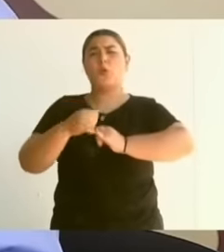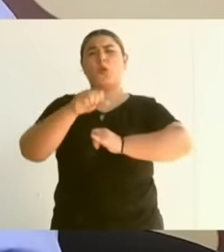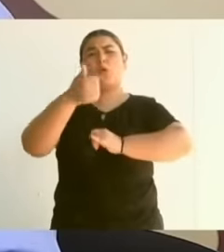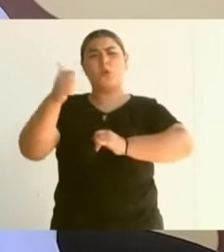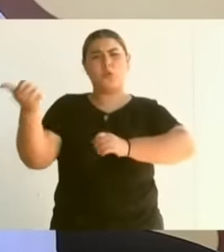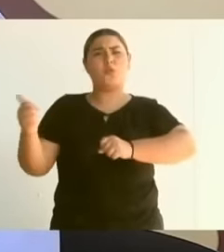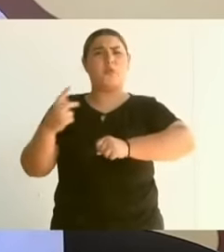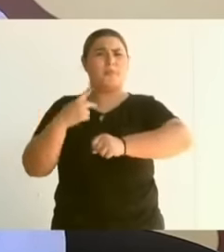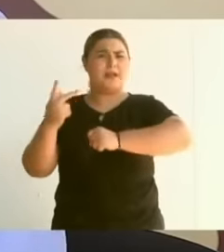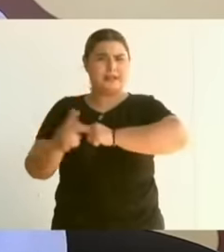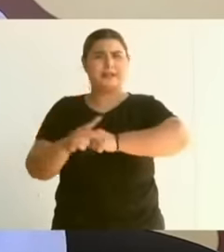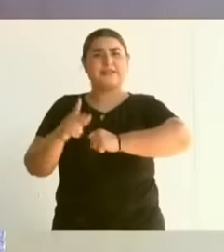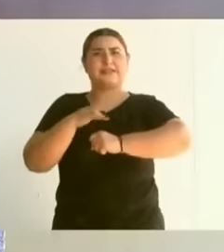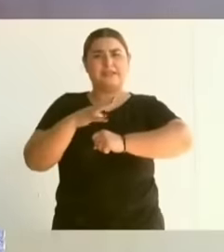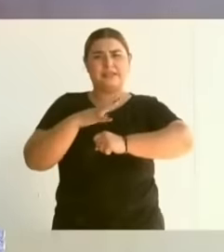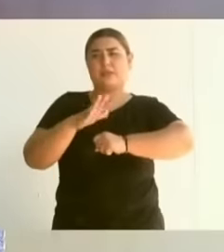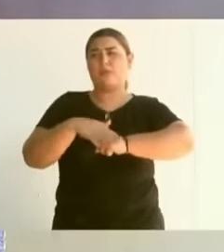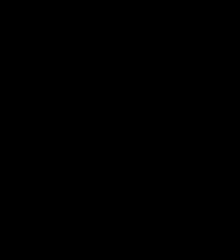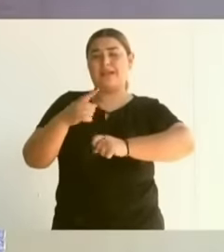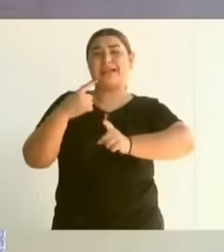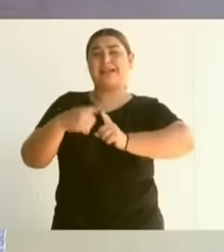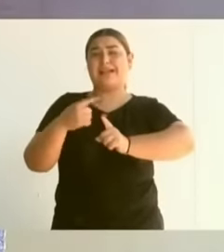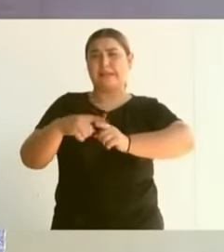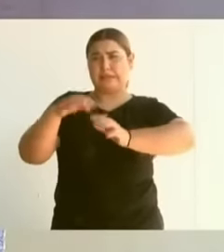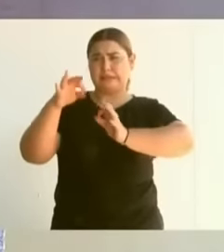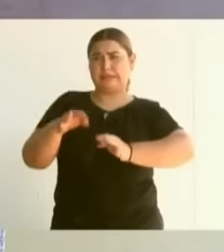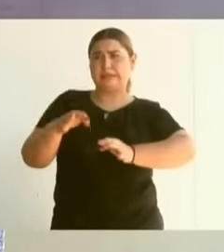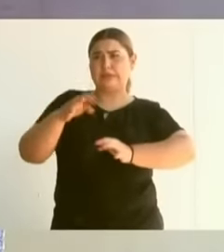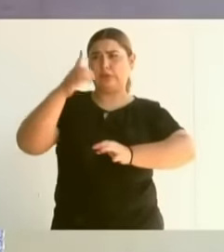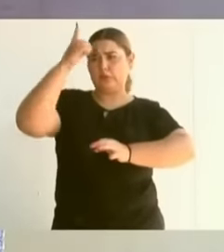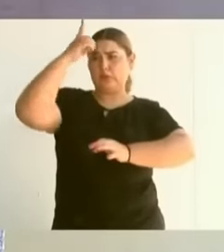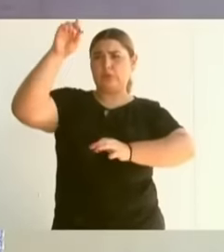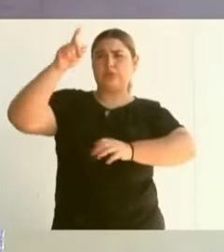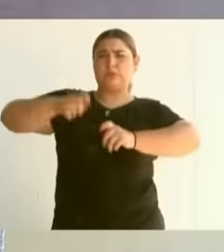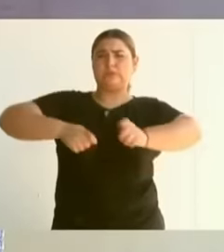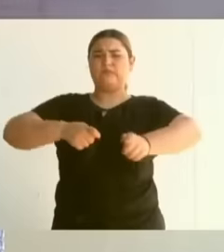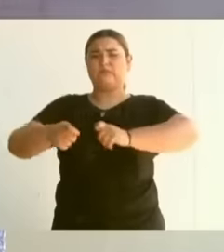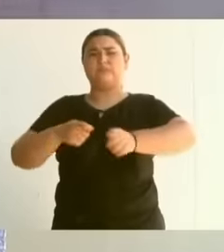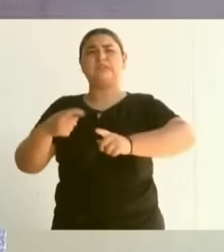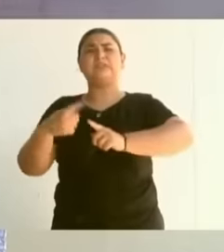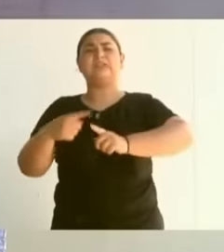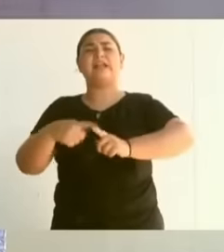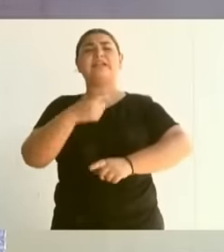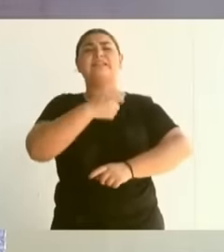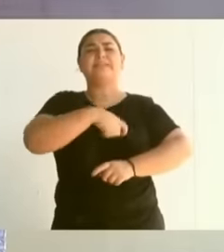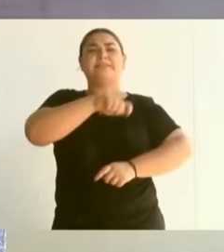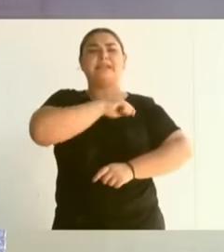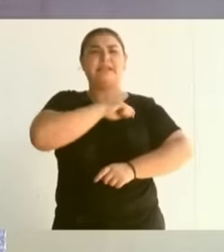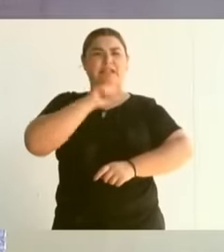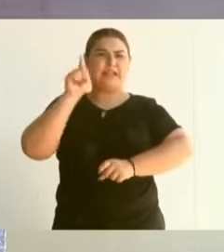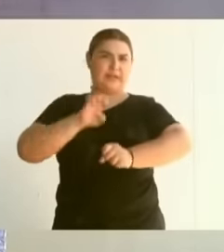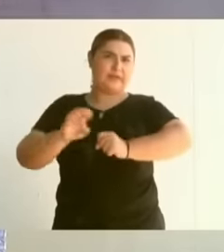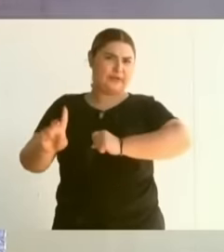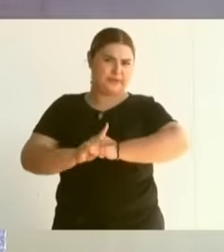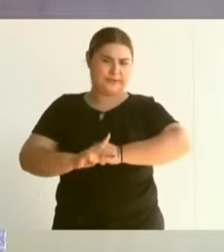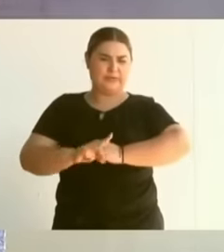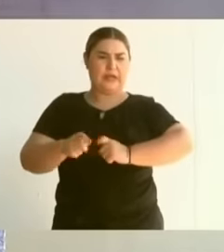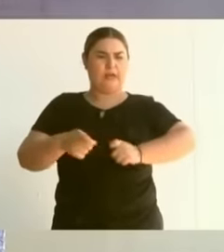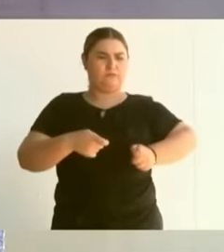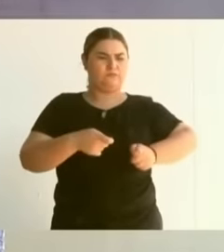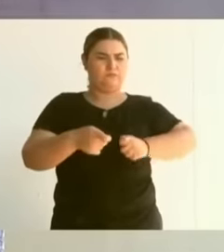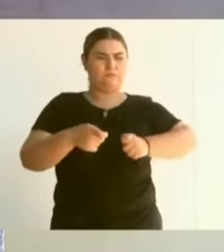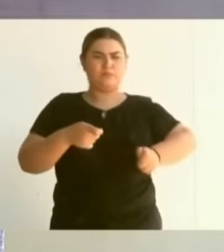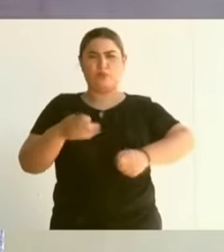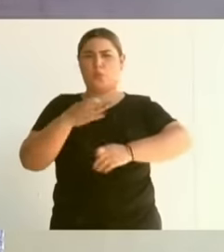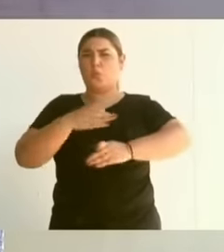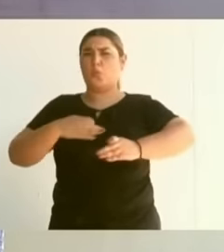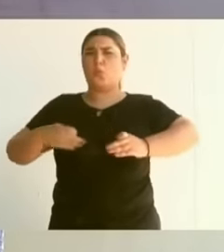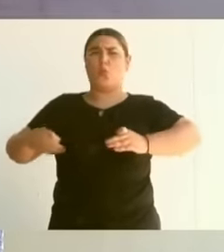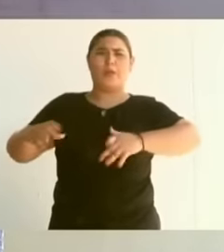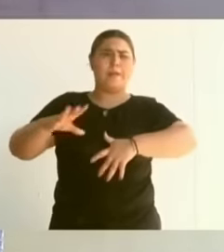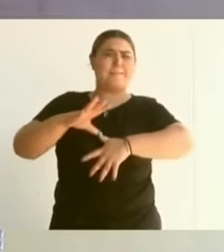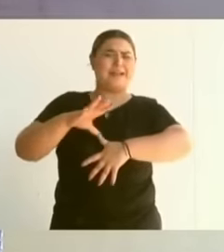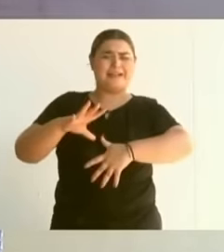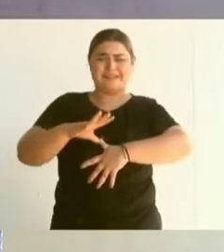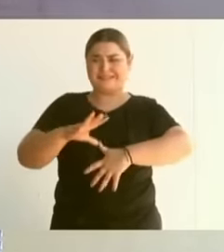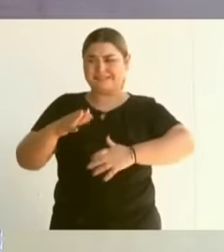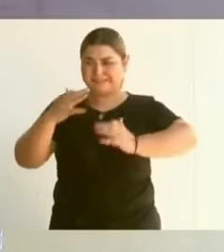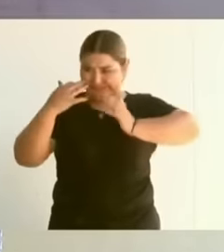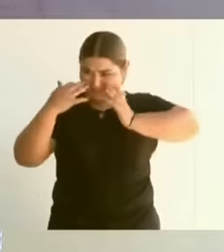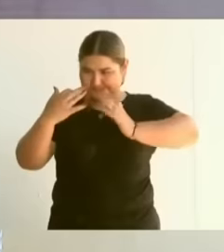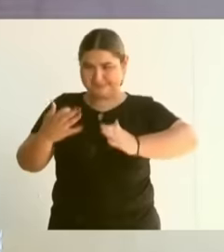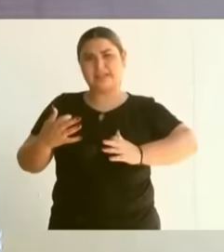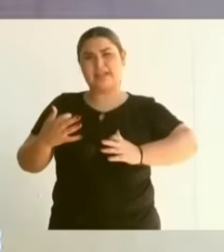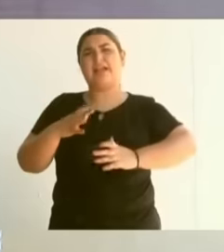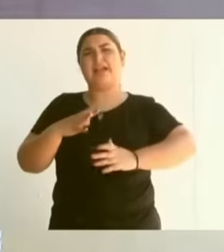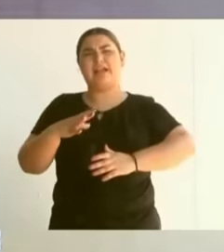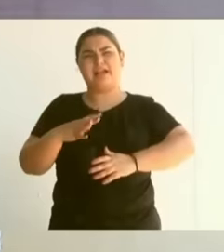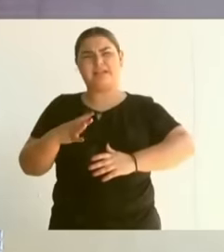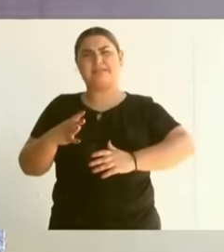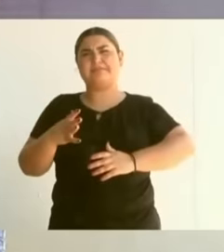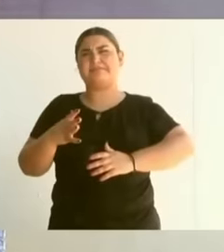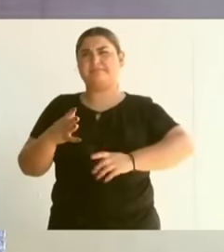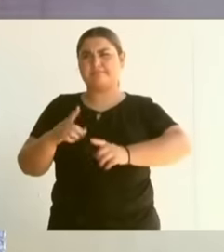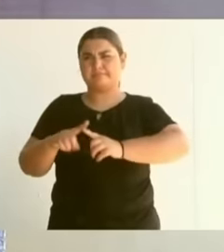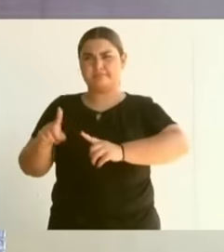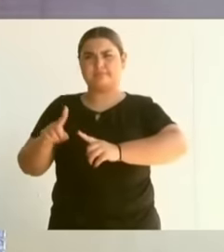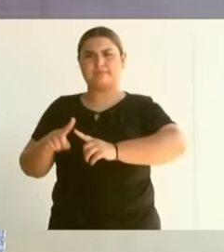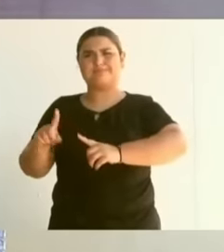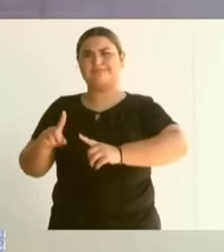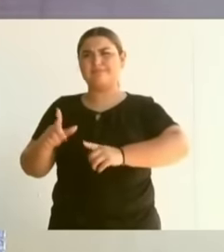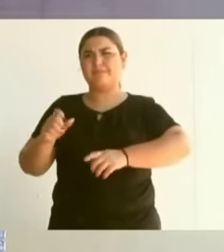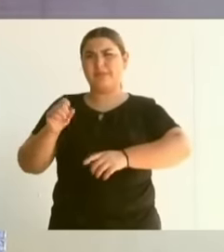dominated by Spain, all of our America and of course part of what is now